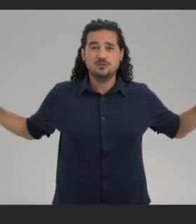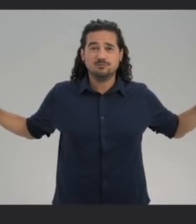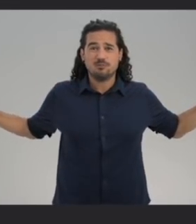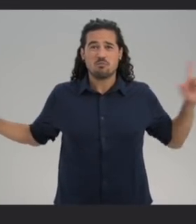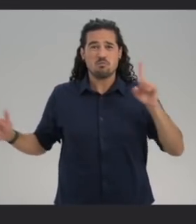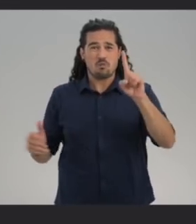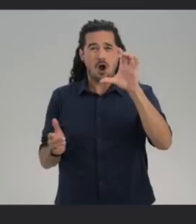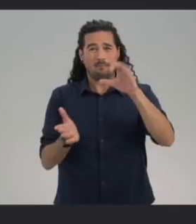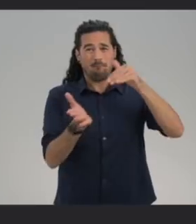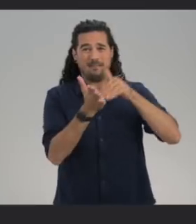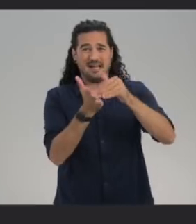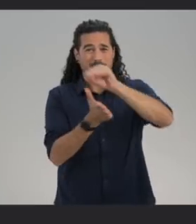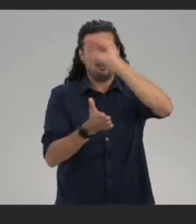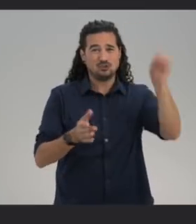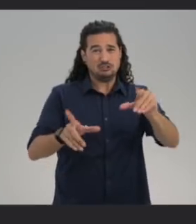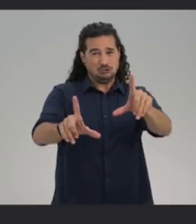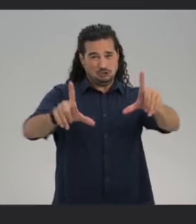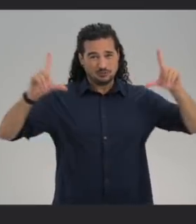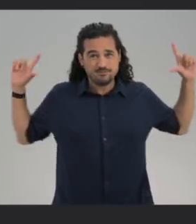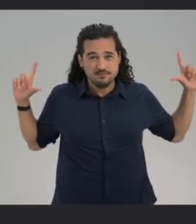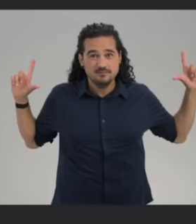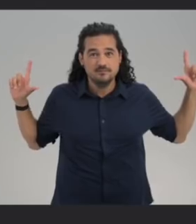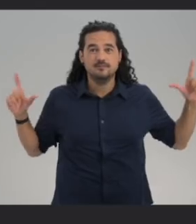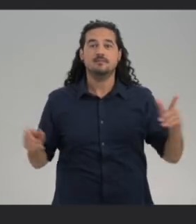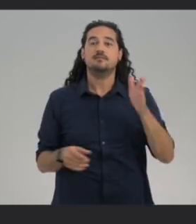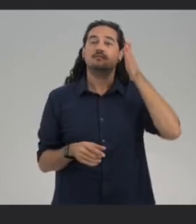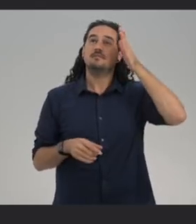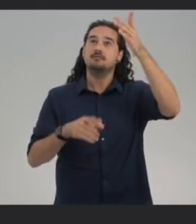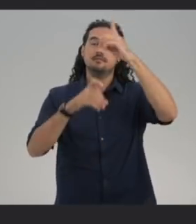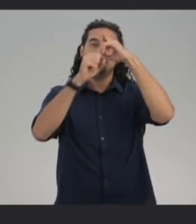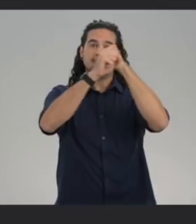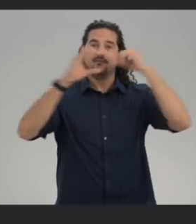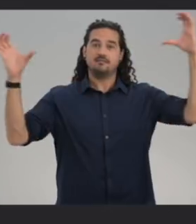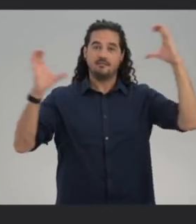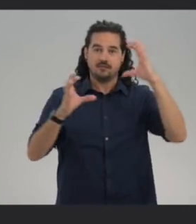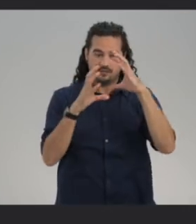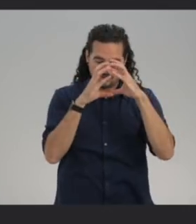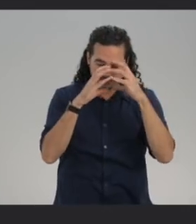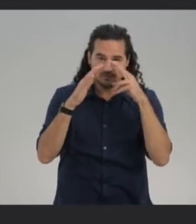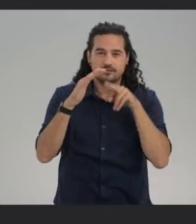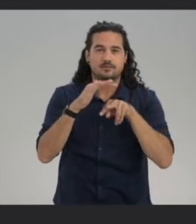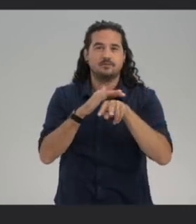At this point, we're 100 million percent zoomed in. The future that I dream of... Let me look into the crystal ball.